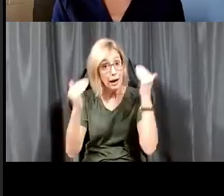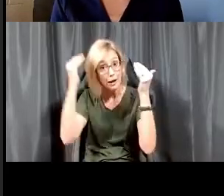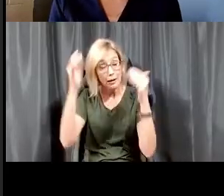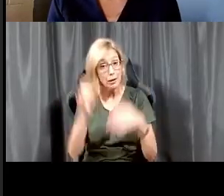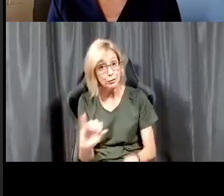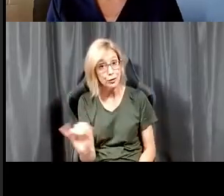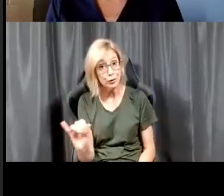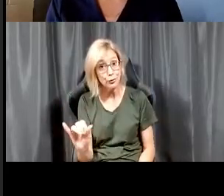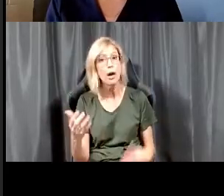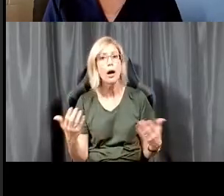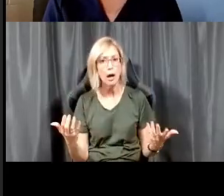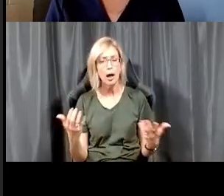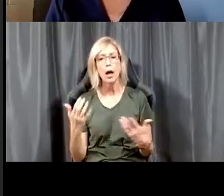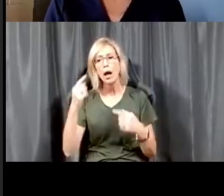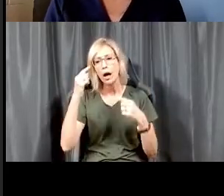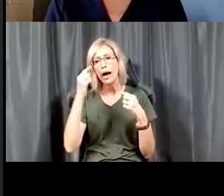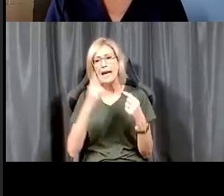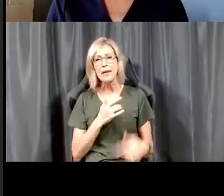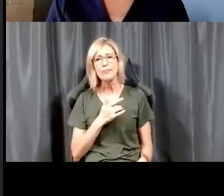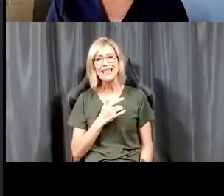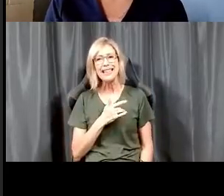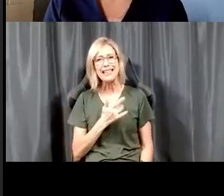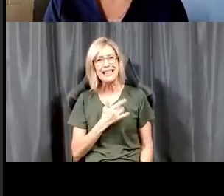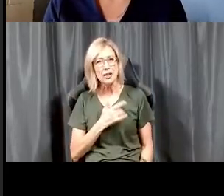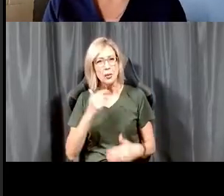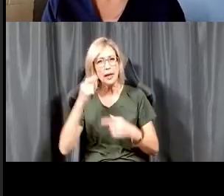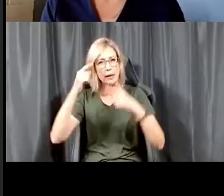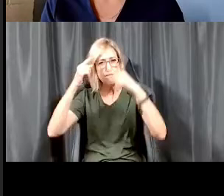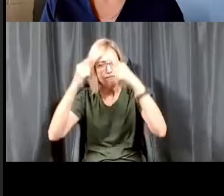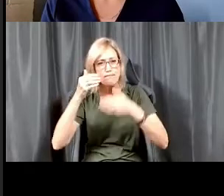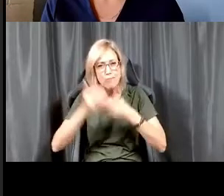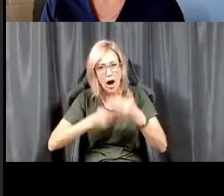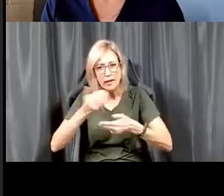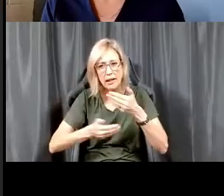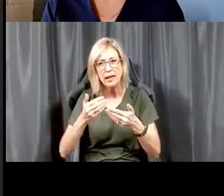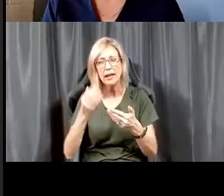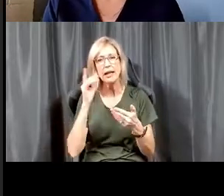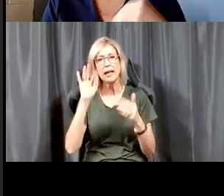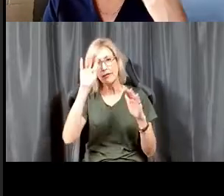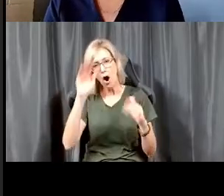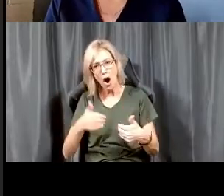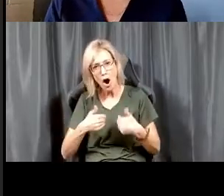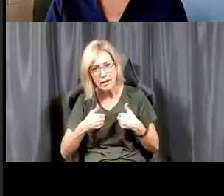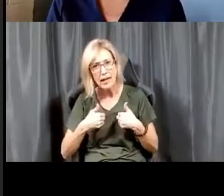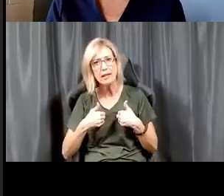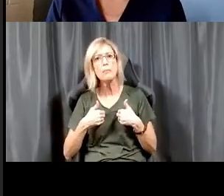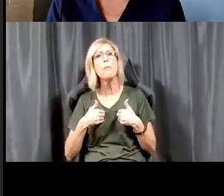Sensory processing disorder, children with autism that have sensory processing disorder are where we often see these.